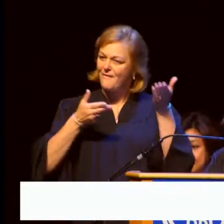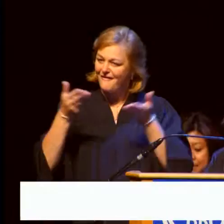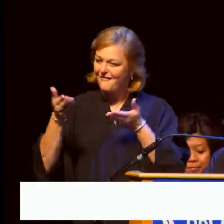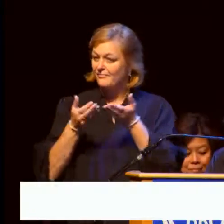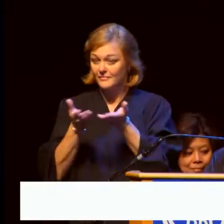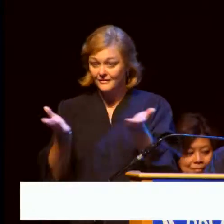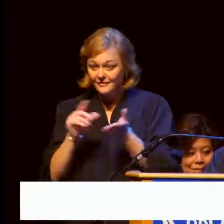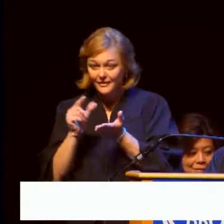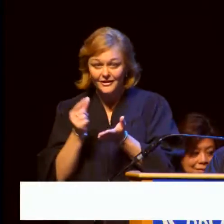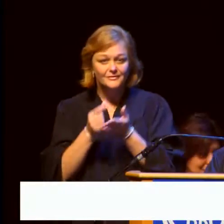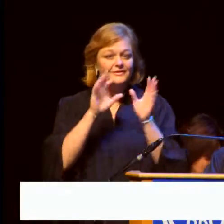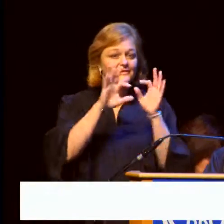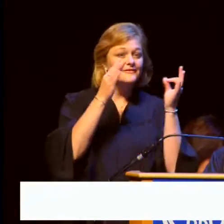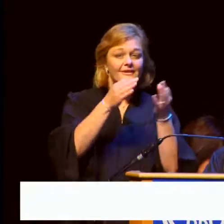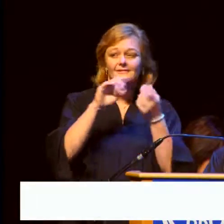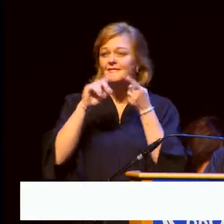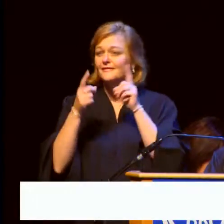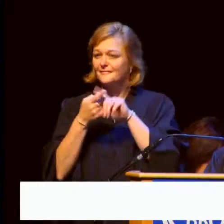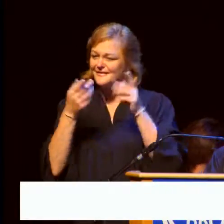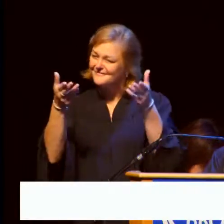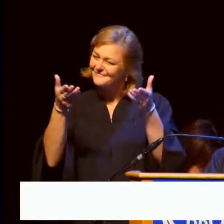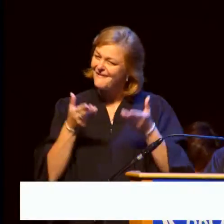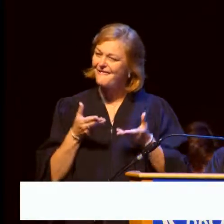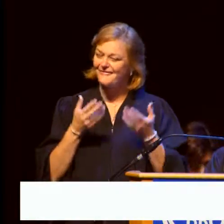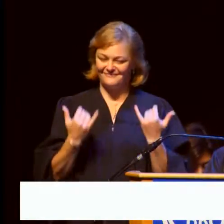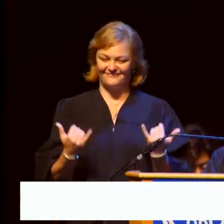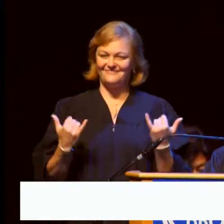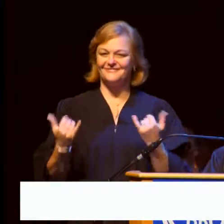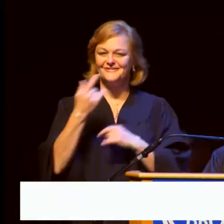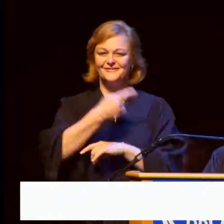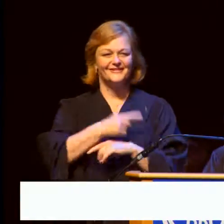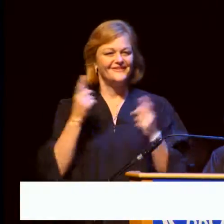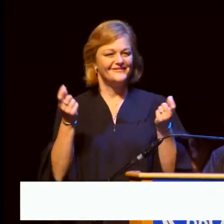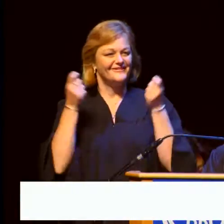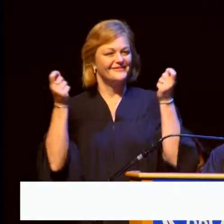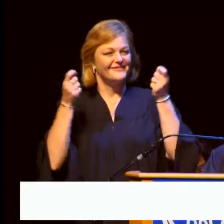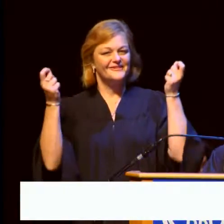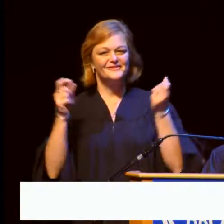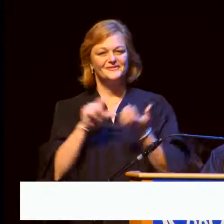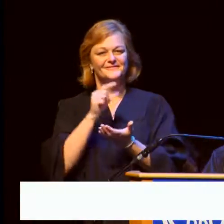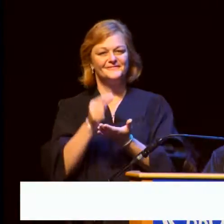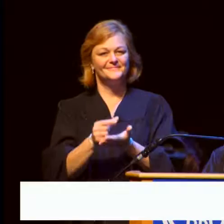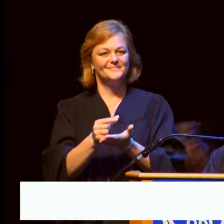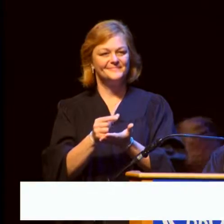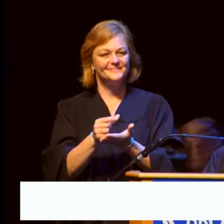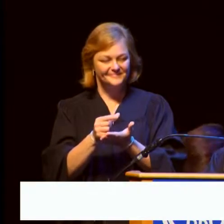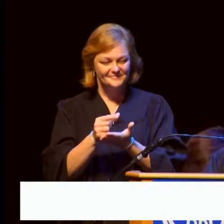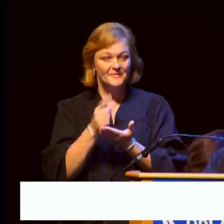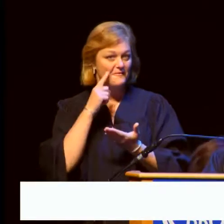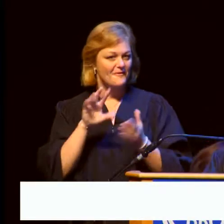FAMILY AND FRIENDS, TO THIS MORNING'S CONVOCATION EXERCISES FOR THE CLASS OF 2012.